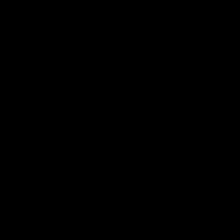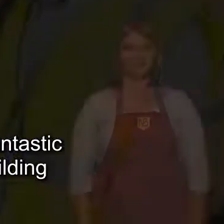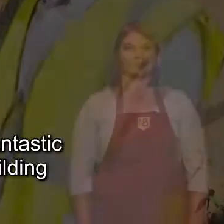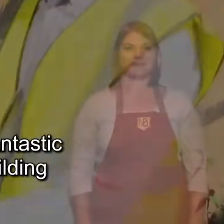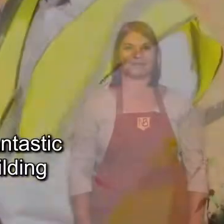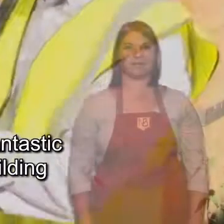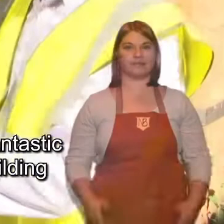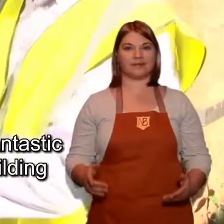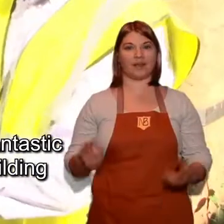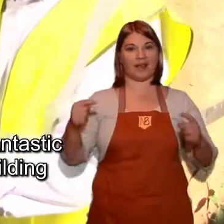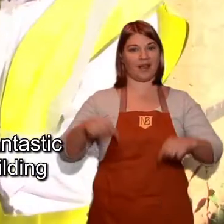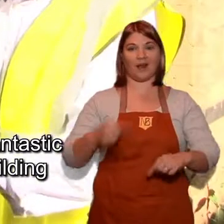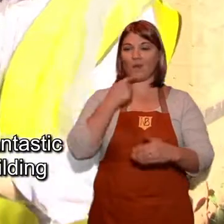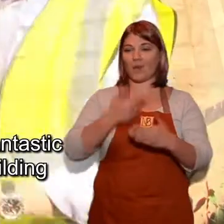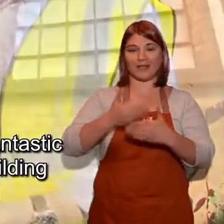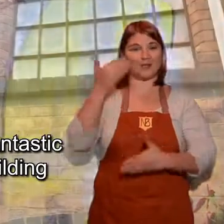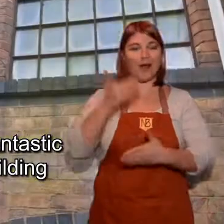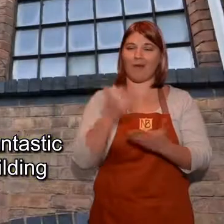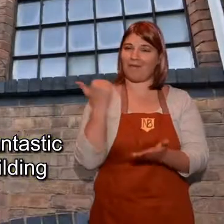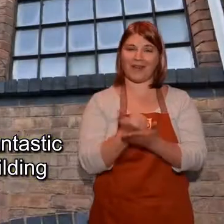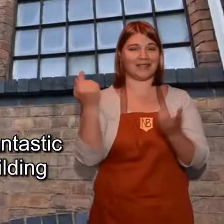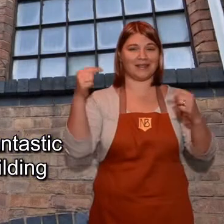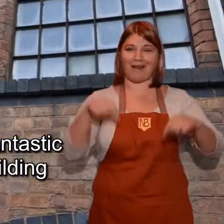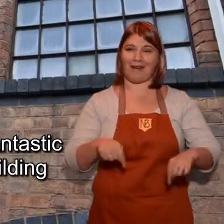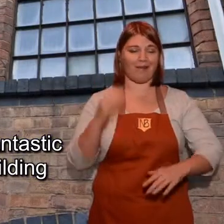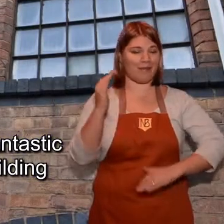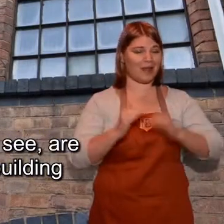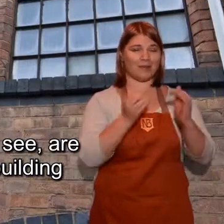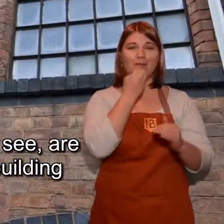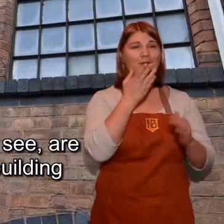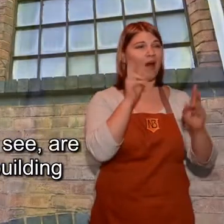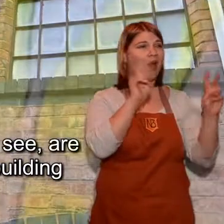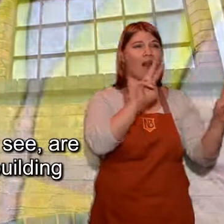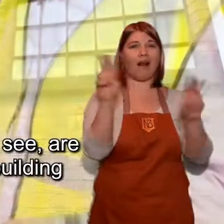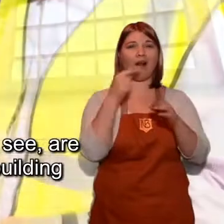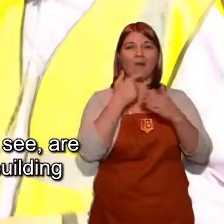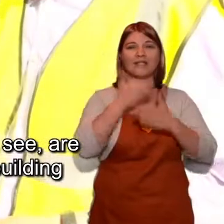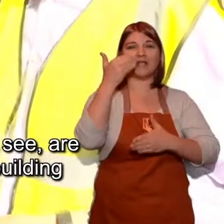The windows are really fantastic at the Newman Brothers building. Metal windows as you can see, and I think they're one of the